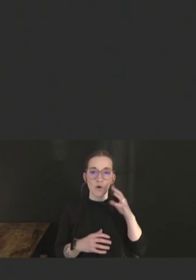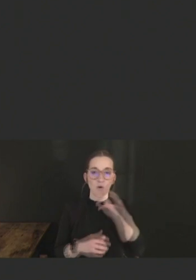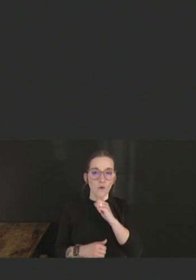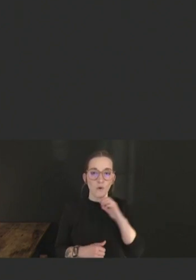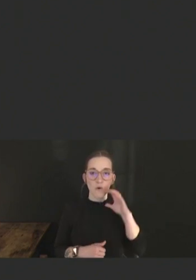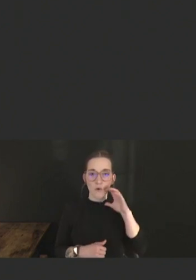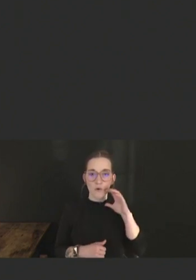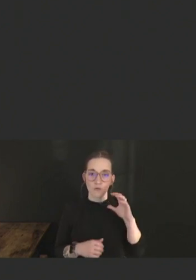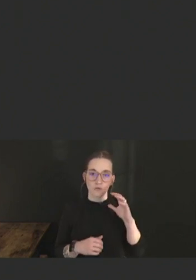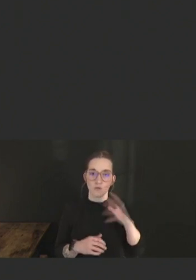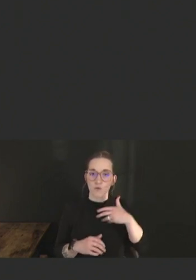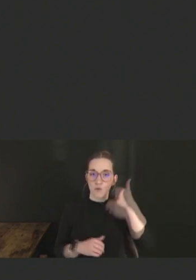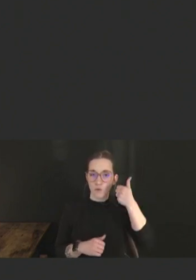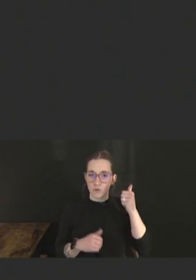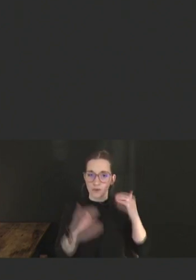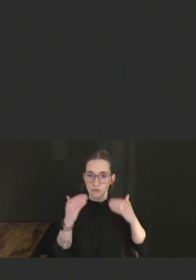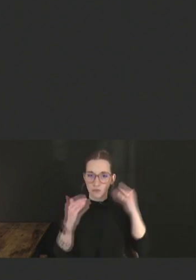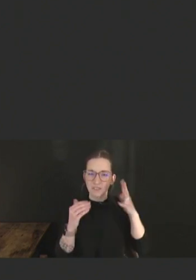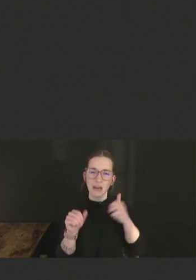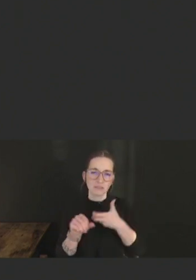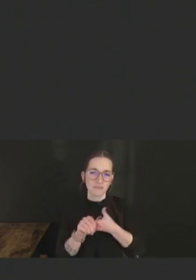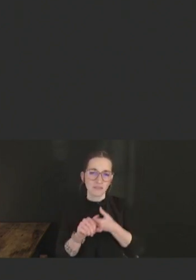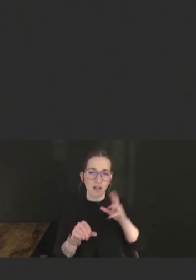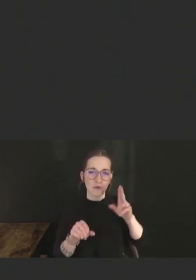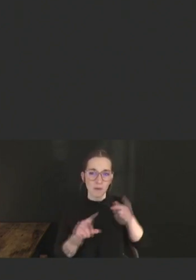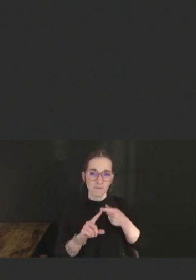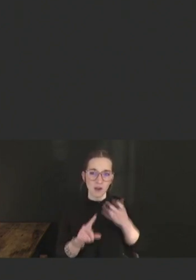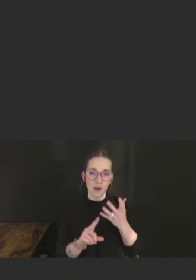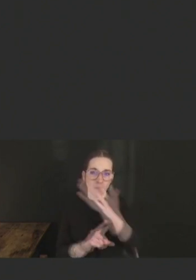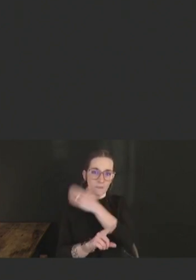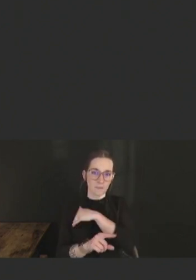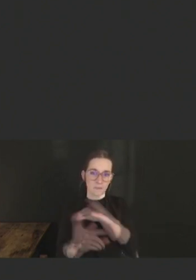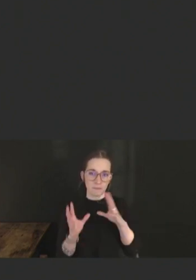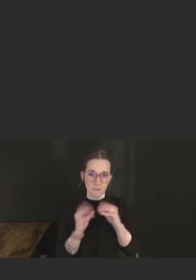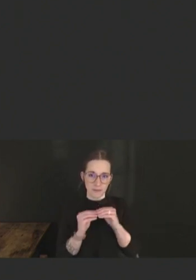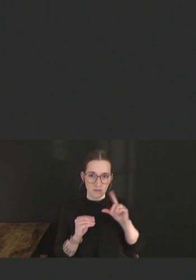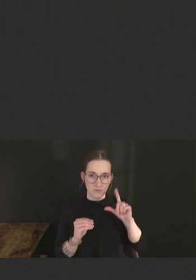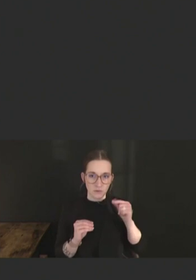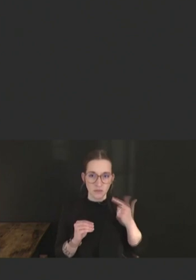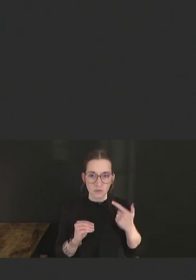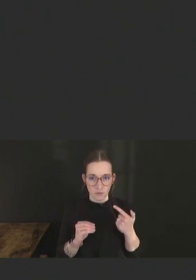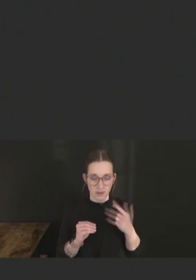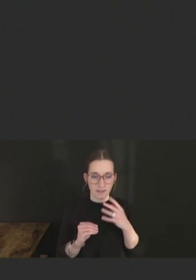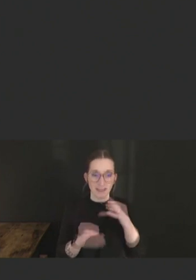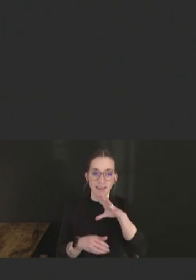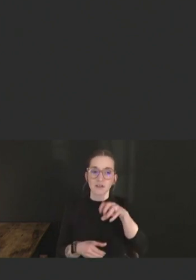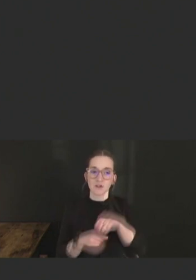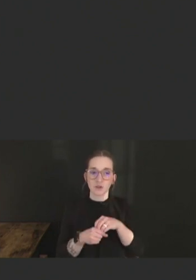in 2021, and it included a number of partner organizations in the older adult vaccination